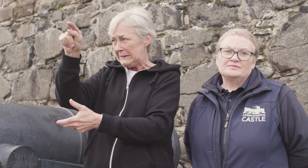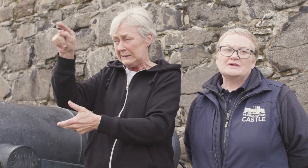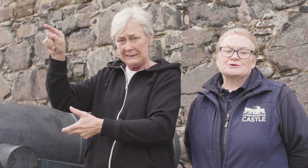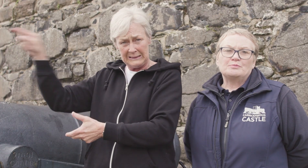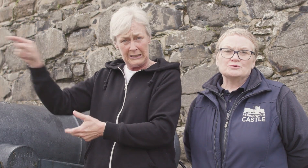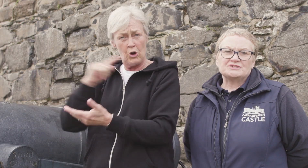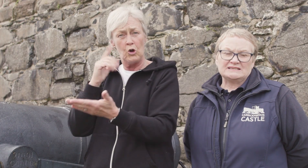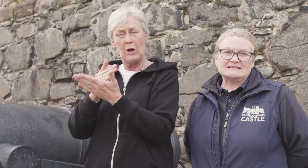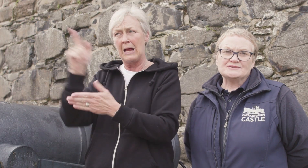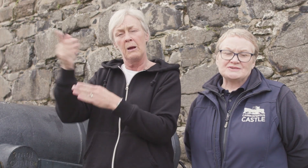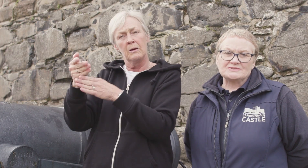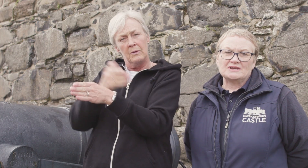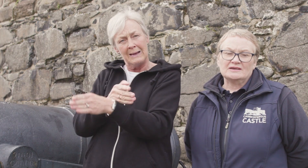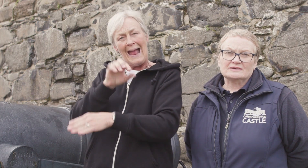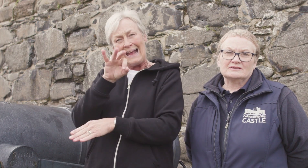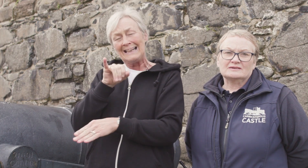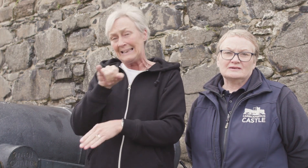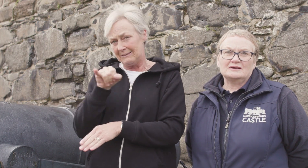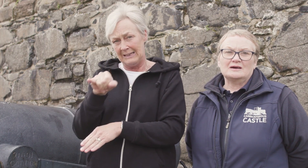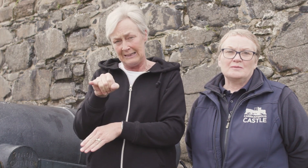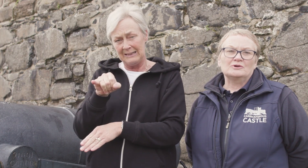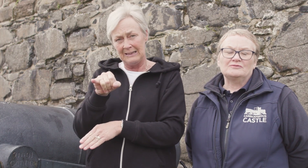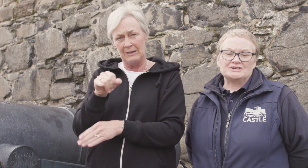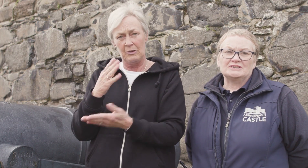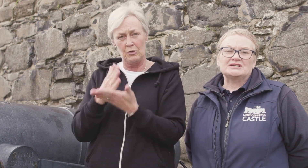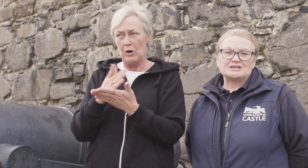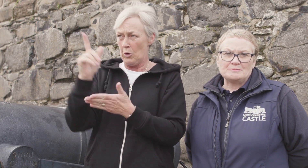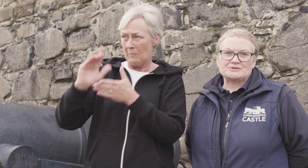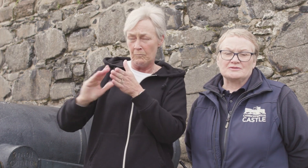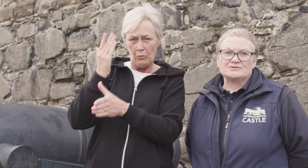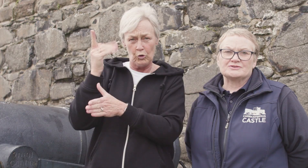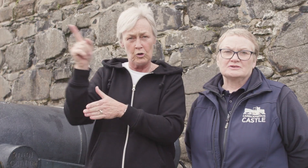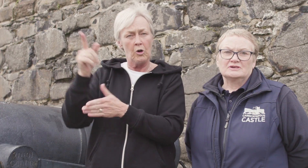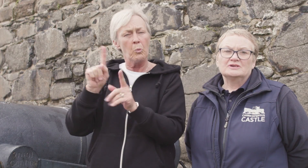These are post-1860 and were originally ship's guns changed for langes.